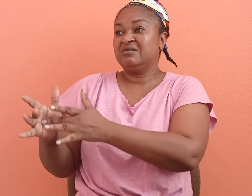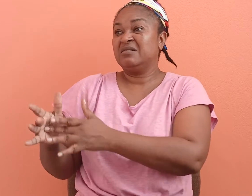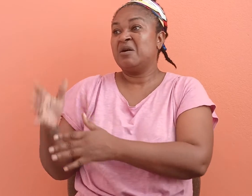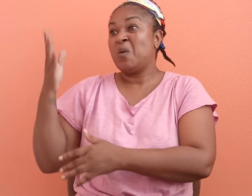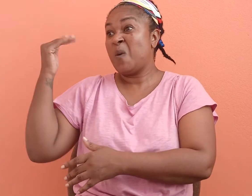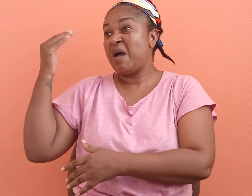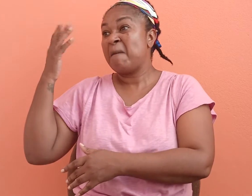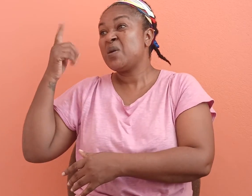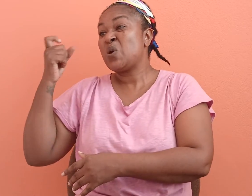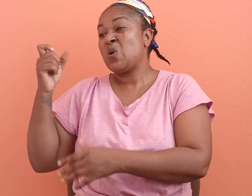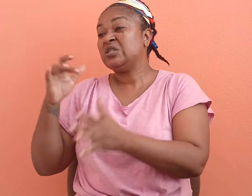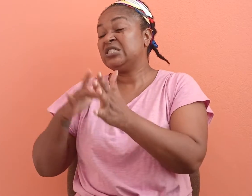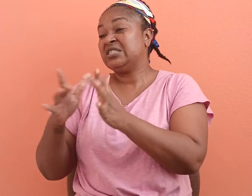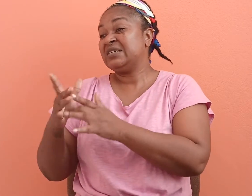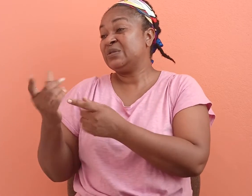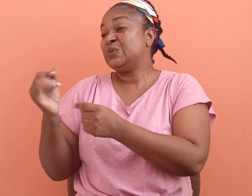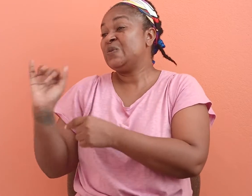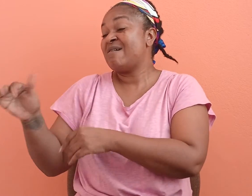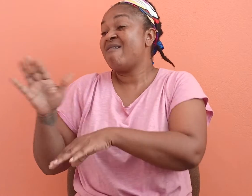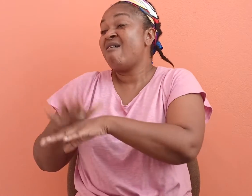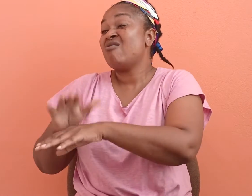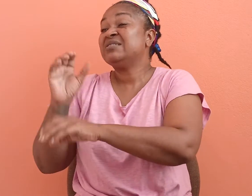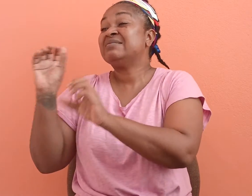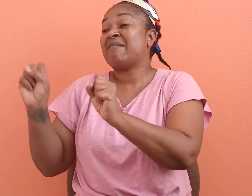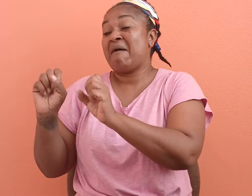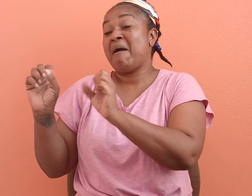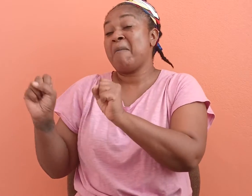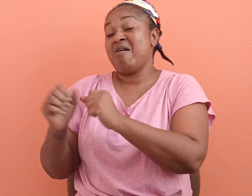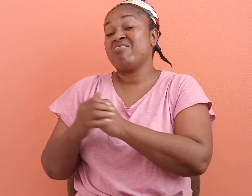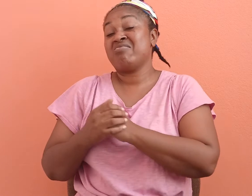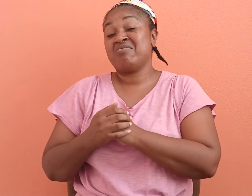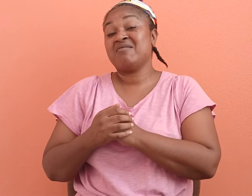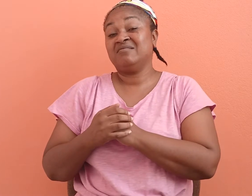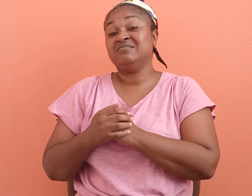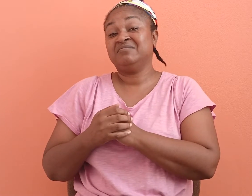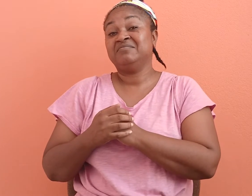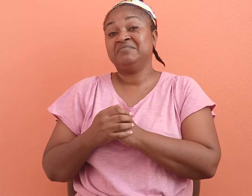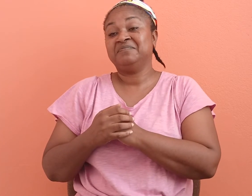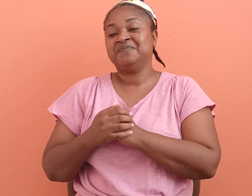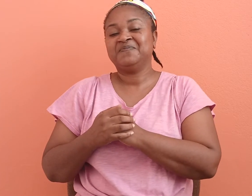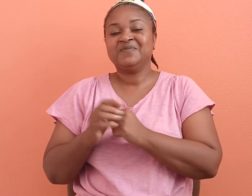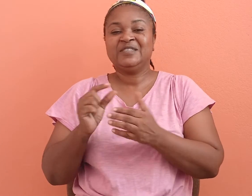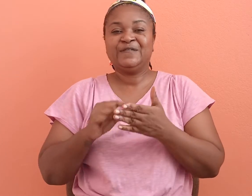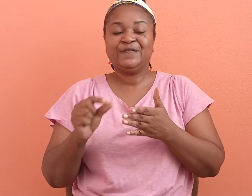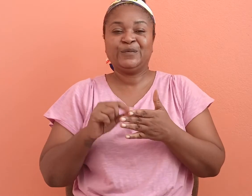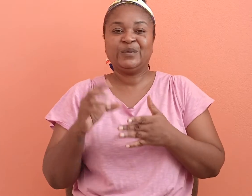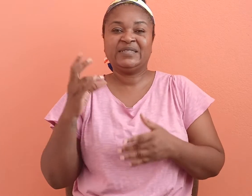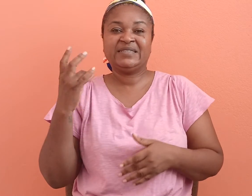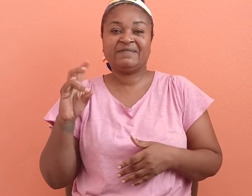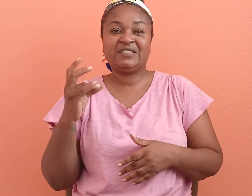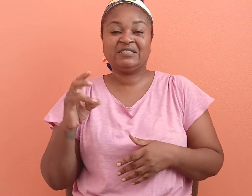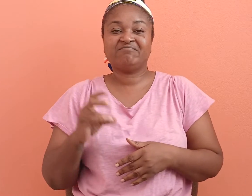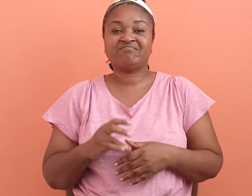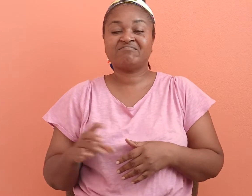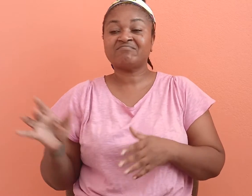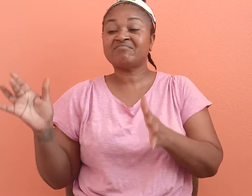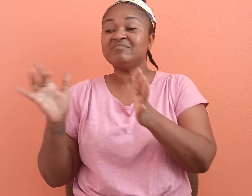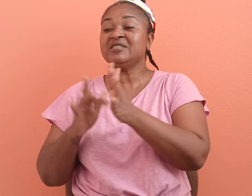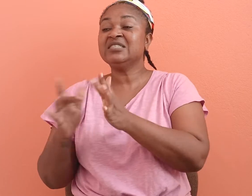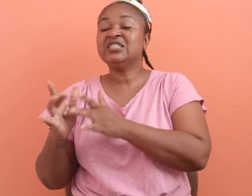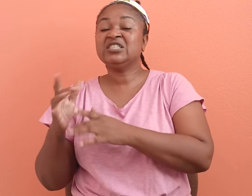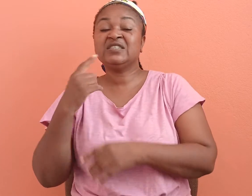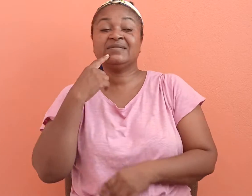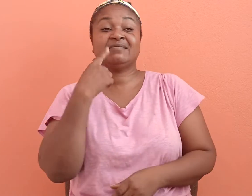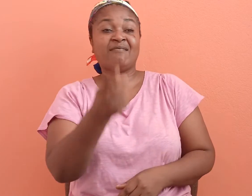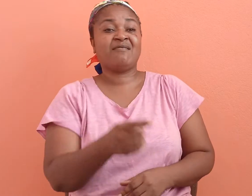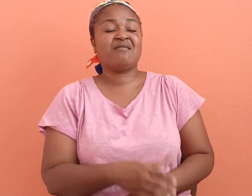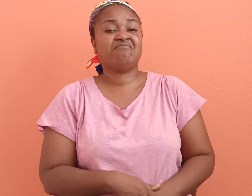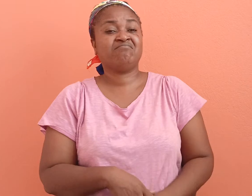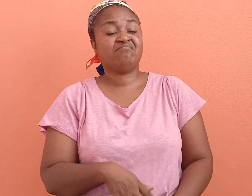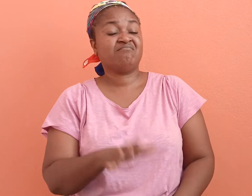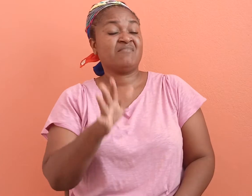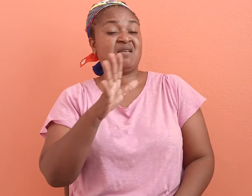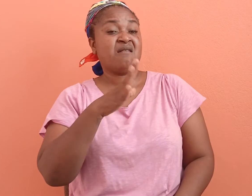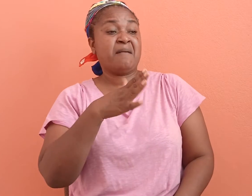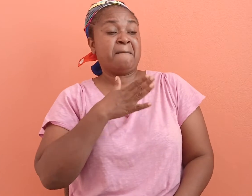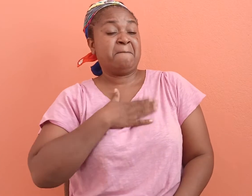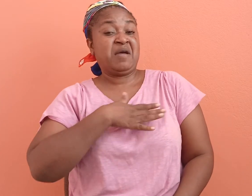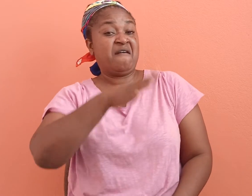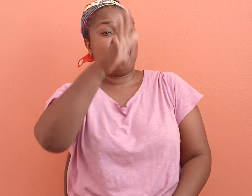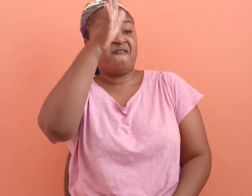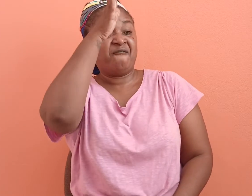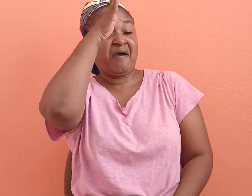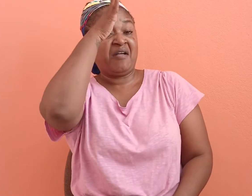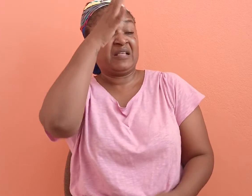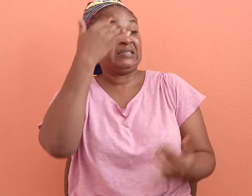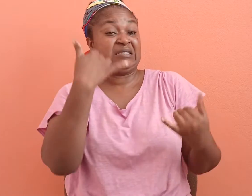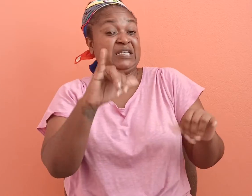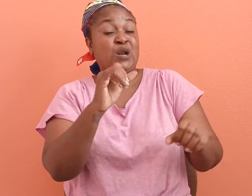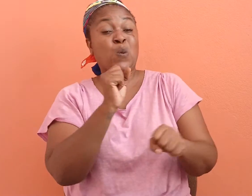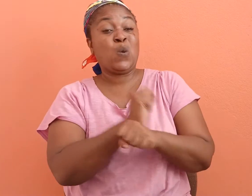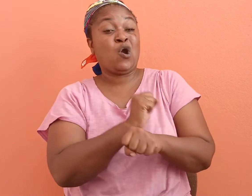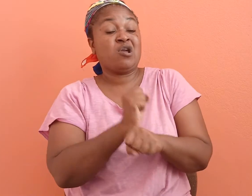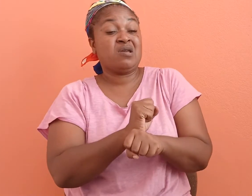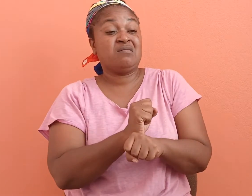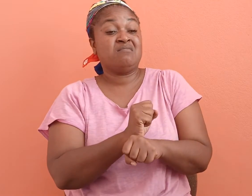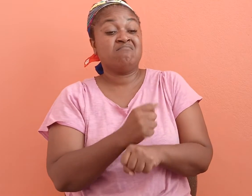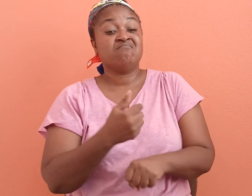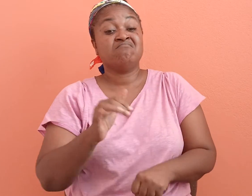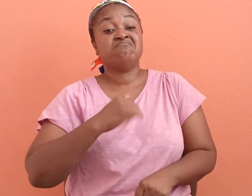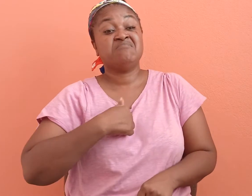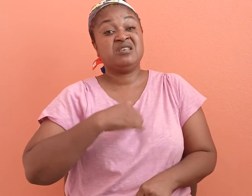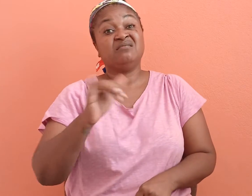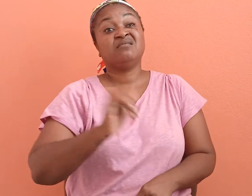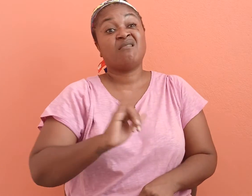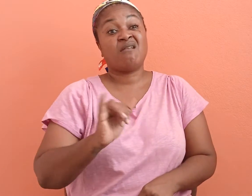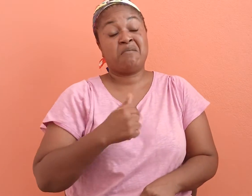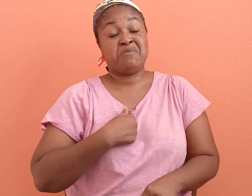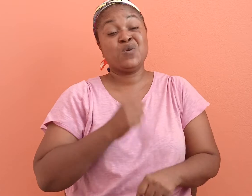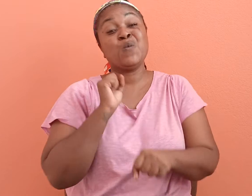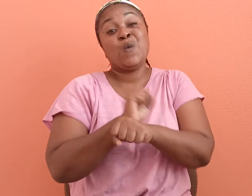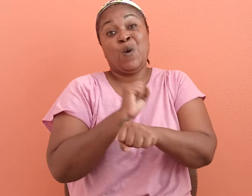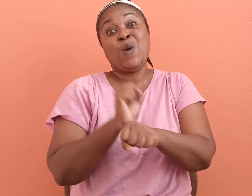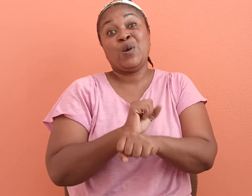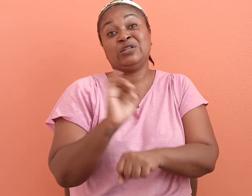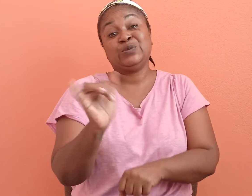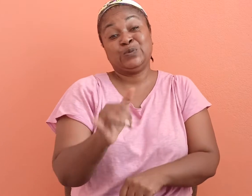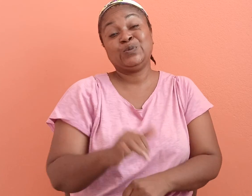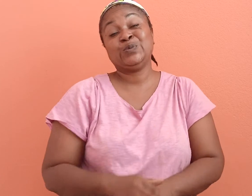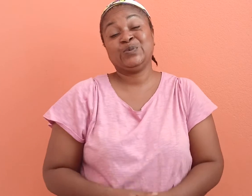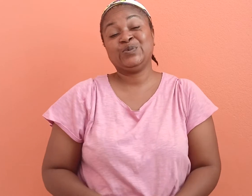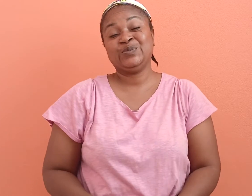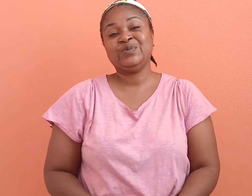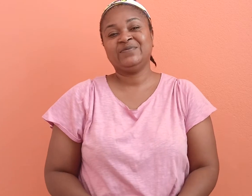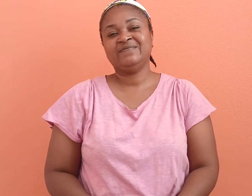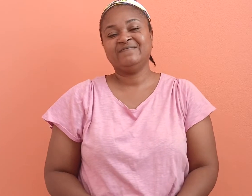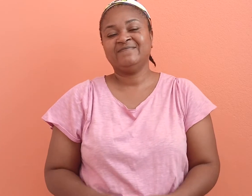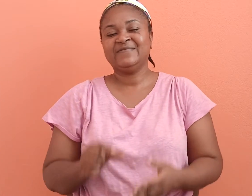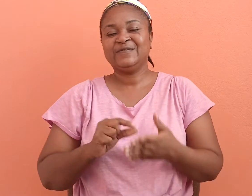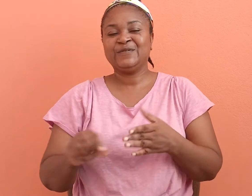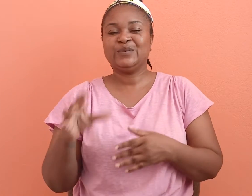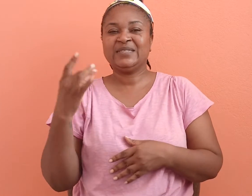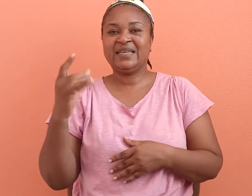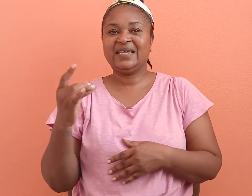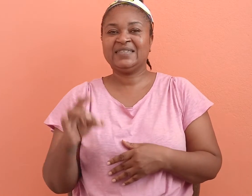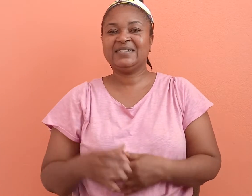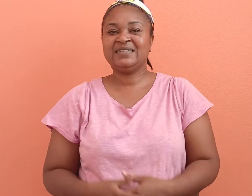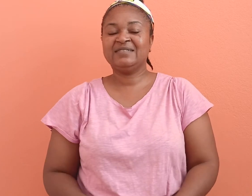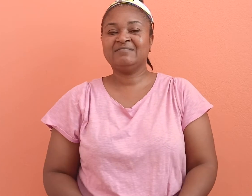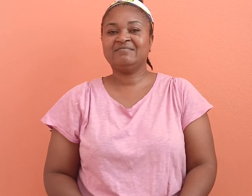Sabbath. 17 Jesus replied, “My Father is still working, and I am working too.” 18 For this